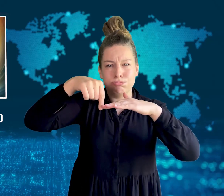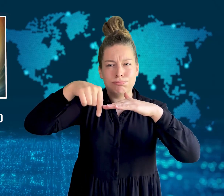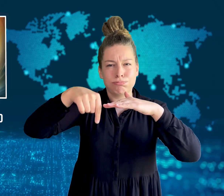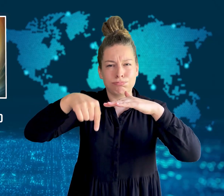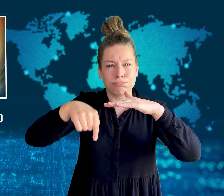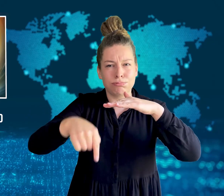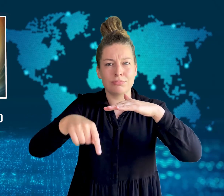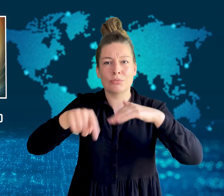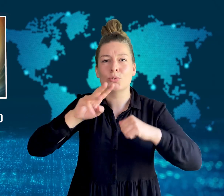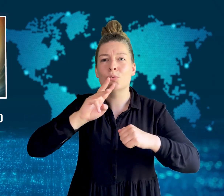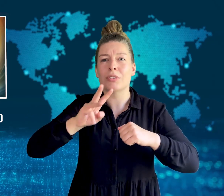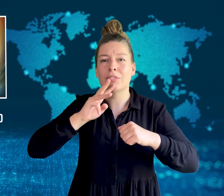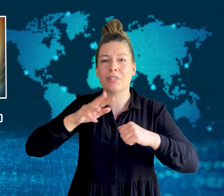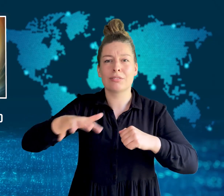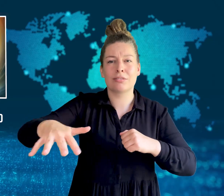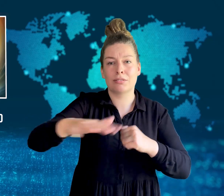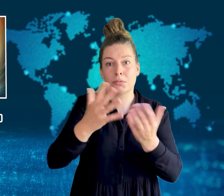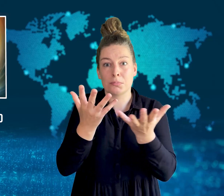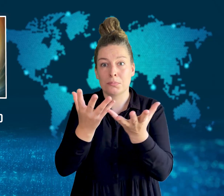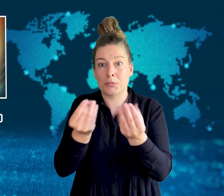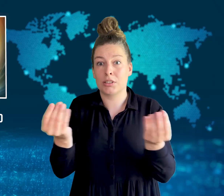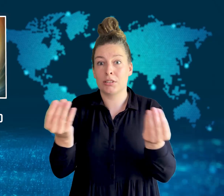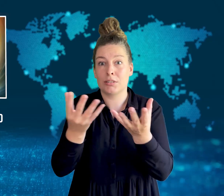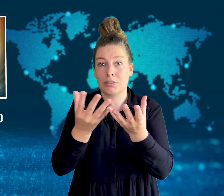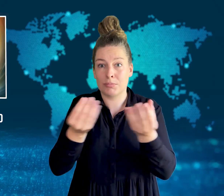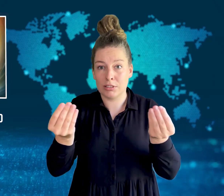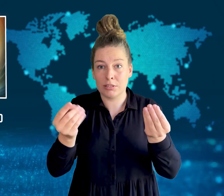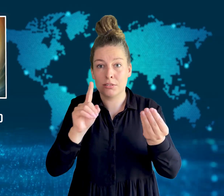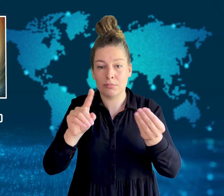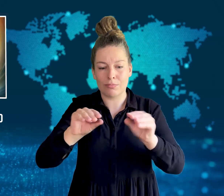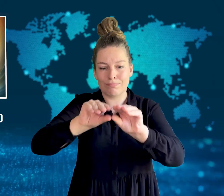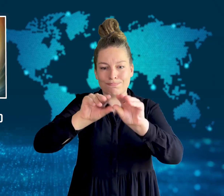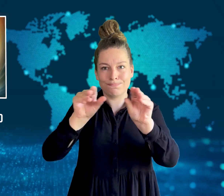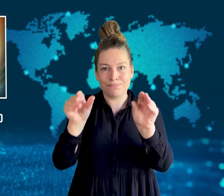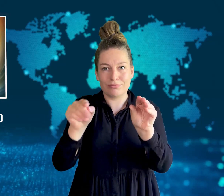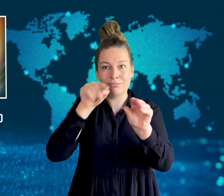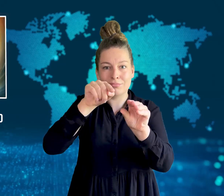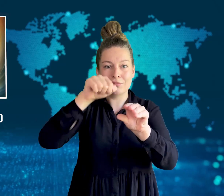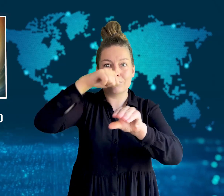and even wind can affect the way the Earth's mass is distributed.